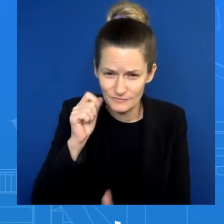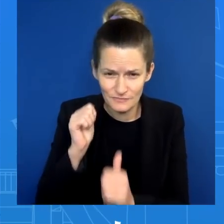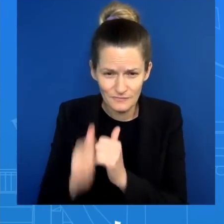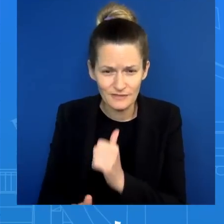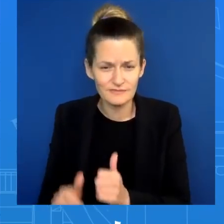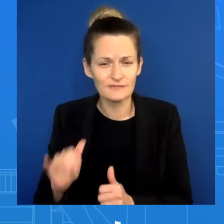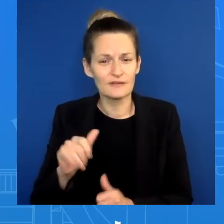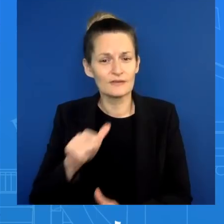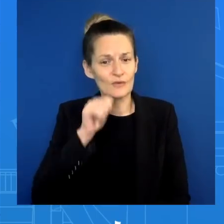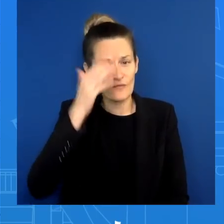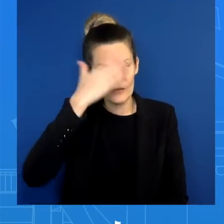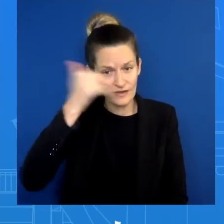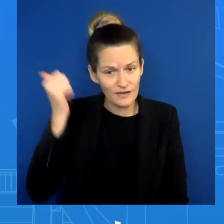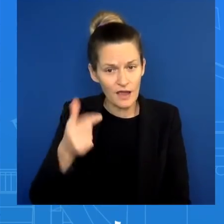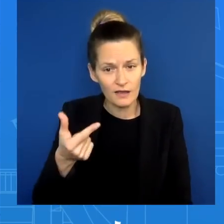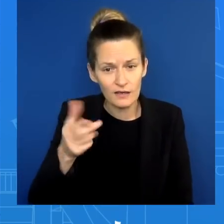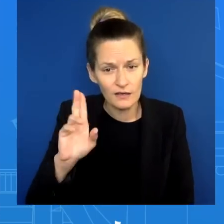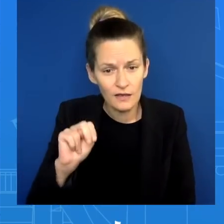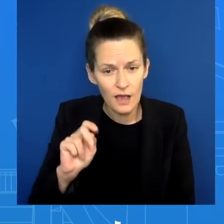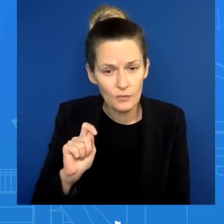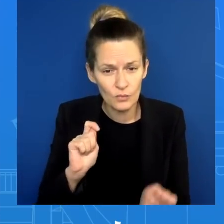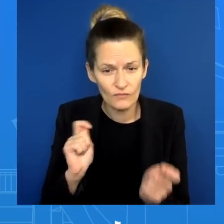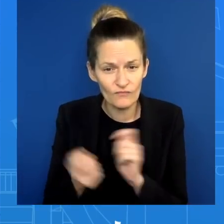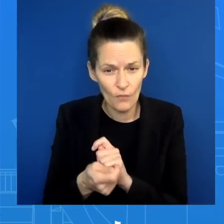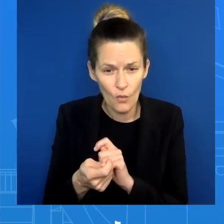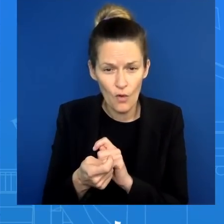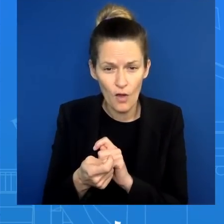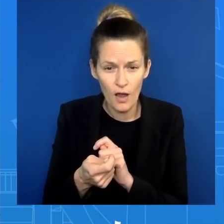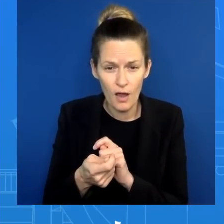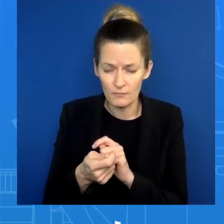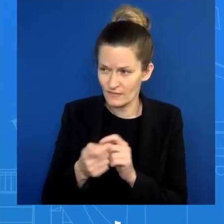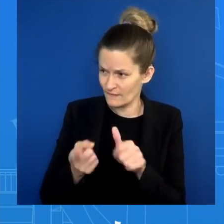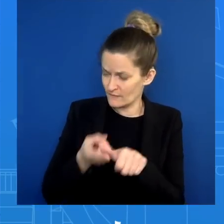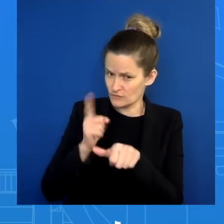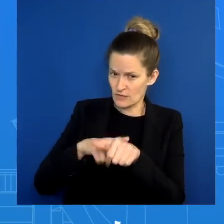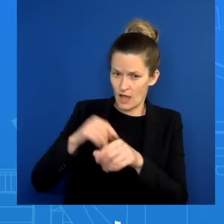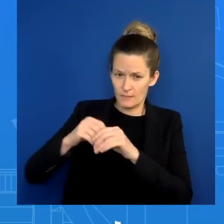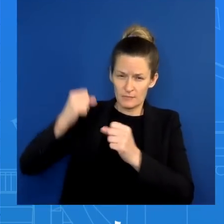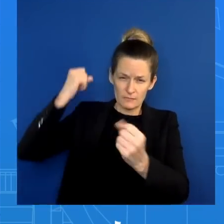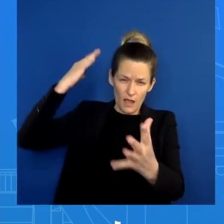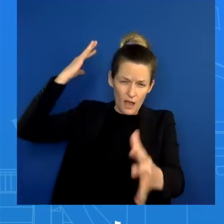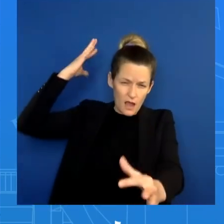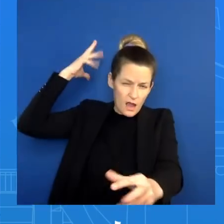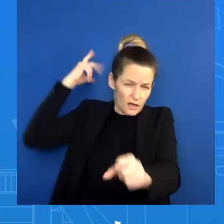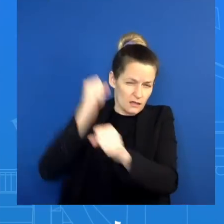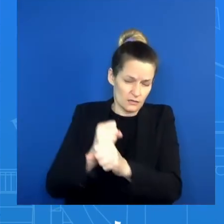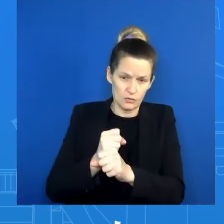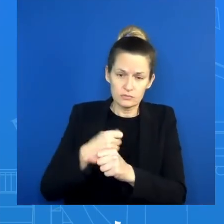And a lot of that is because is because of the work that this president has done. And I and I know one thing I just did